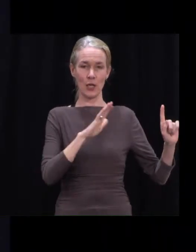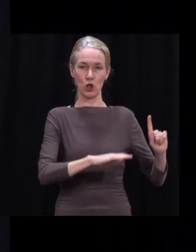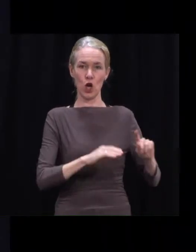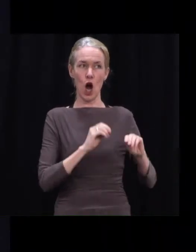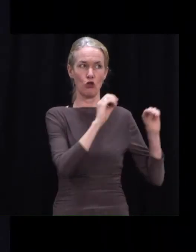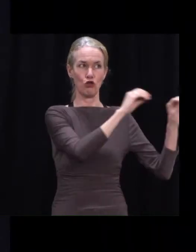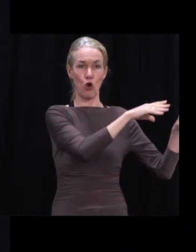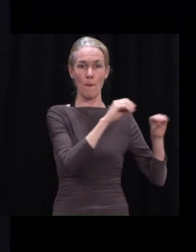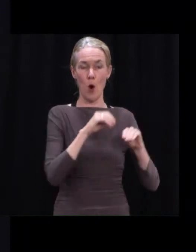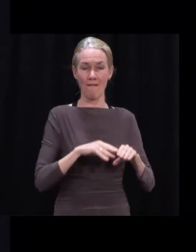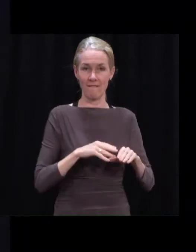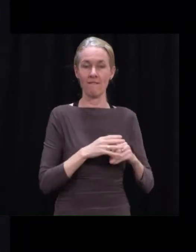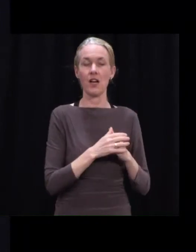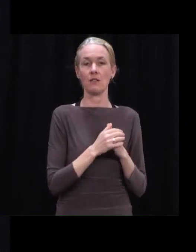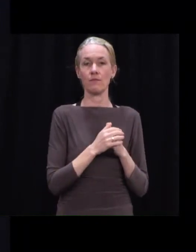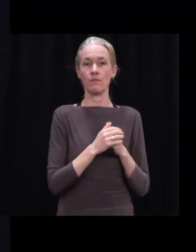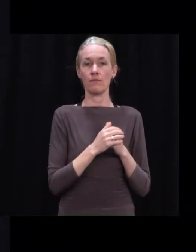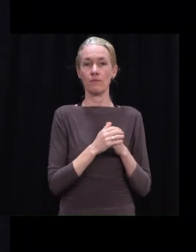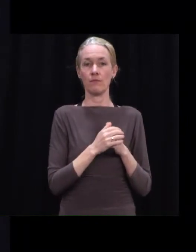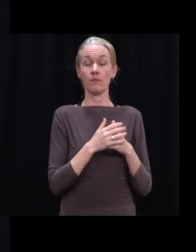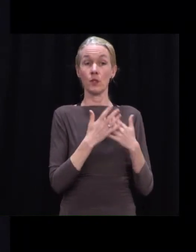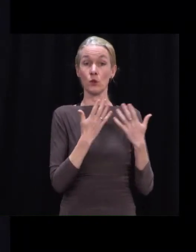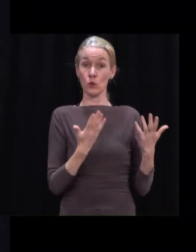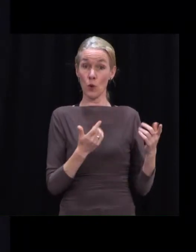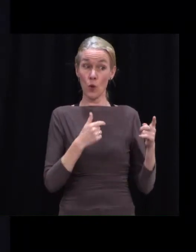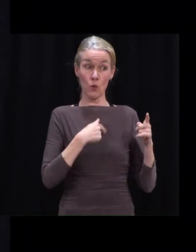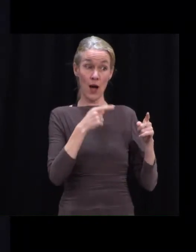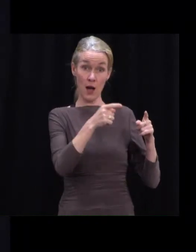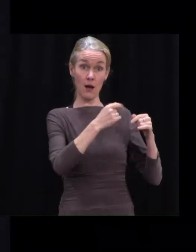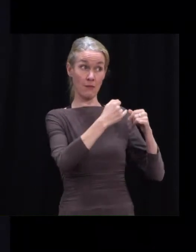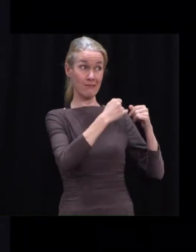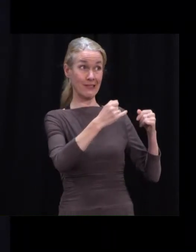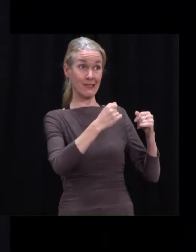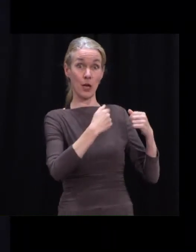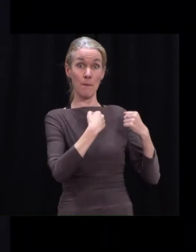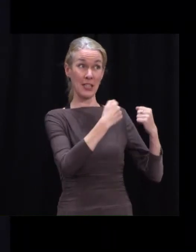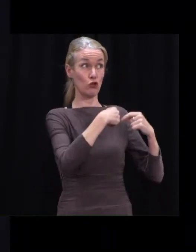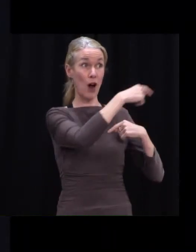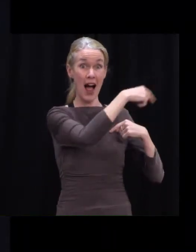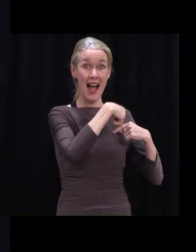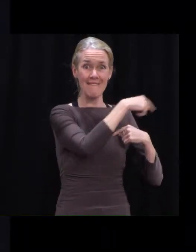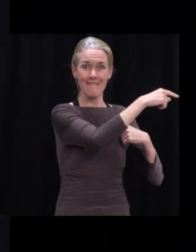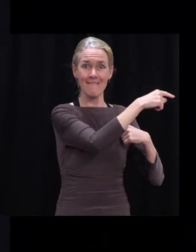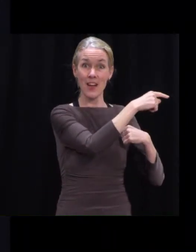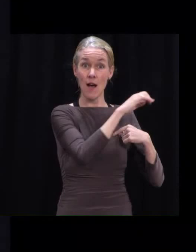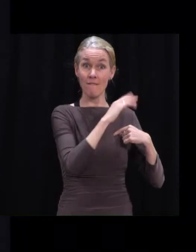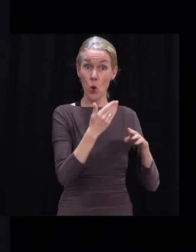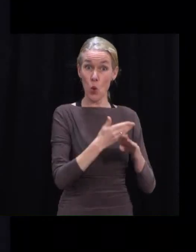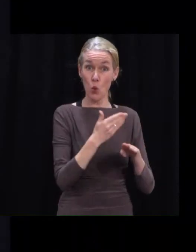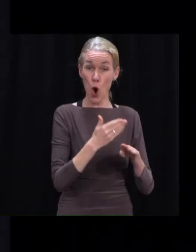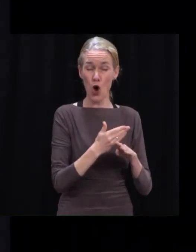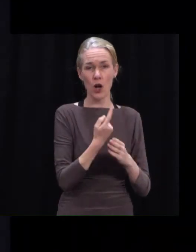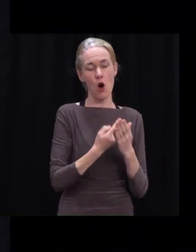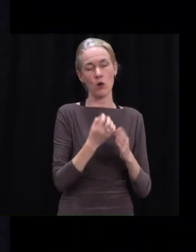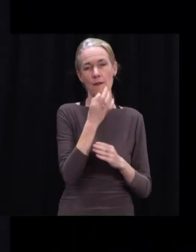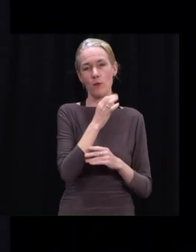permitted are listed online on the main COVID-19 website. Business and work travel across